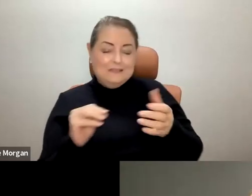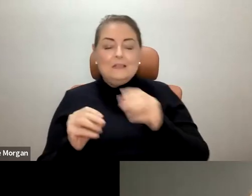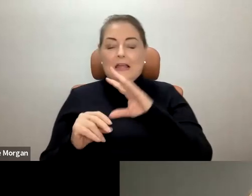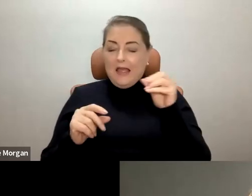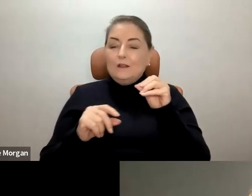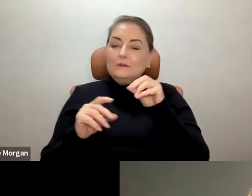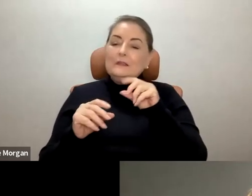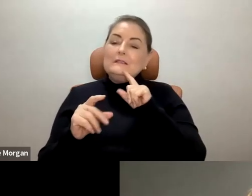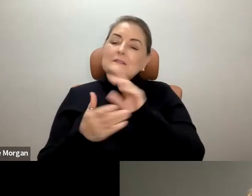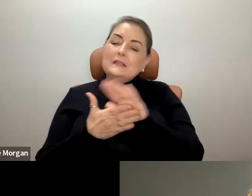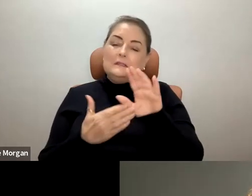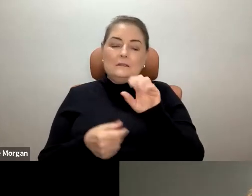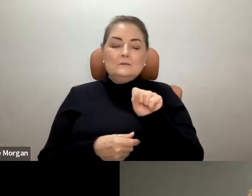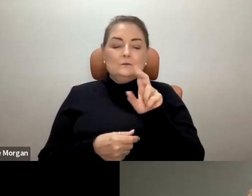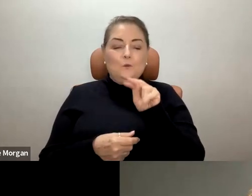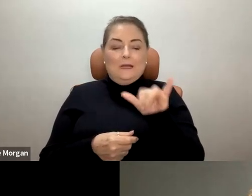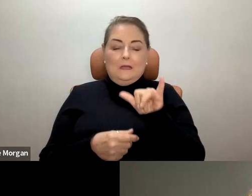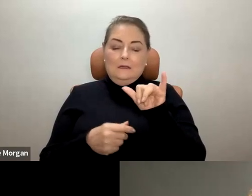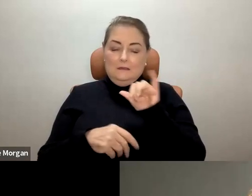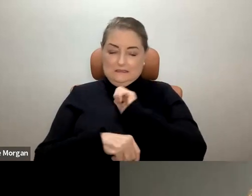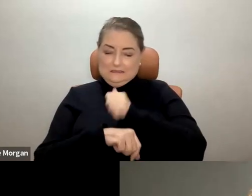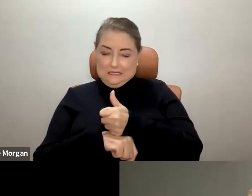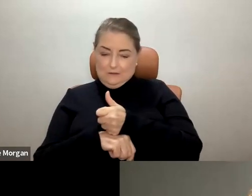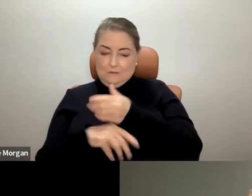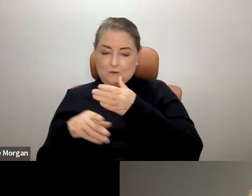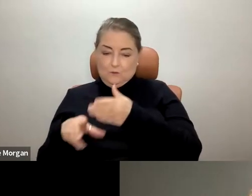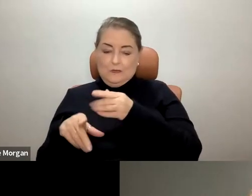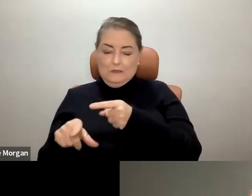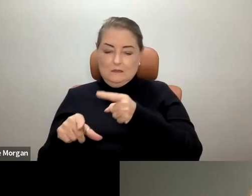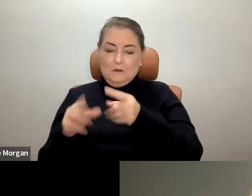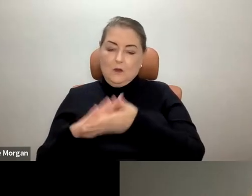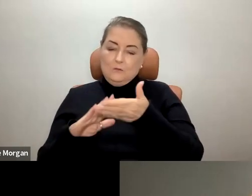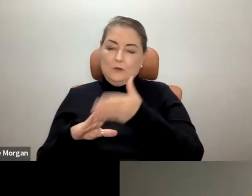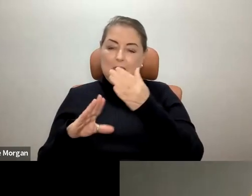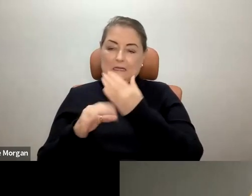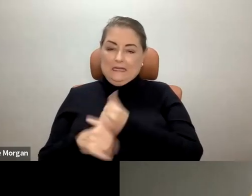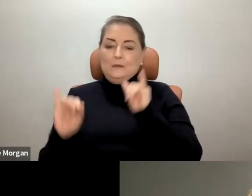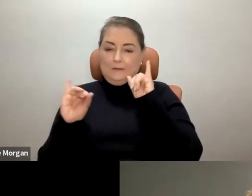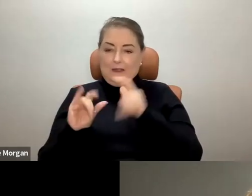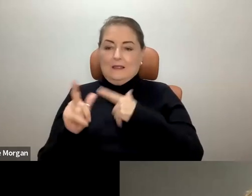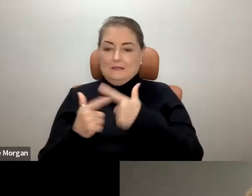I know that SUNY is often set up in a way that you operate largely independently and then have kind of the central and